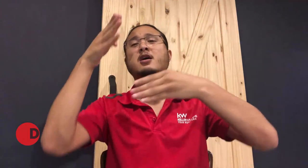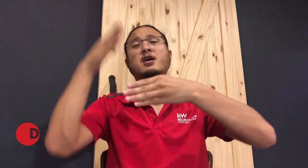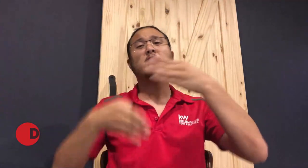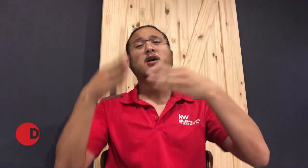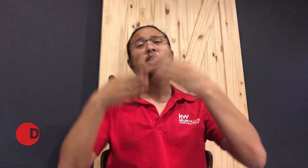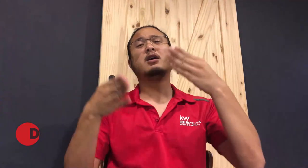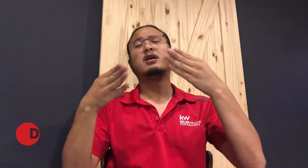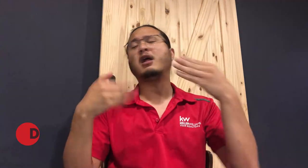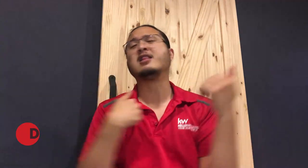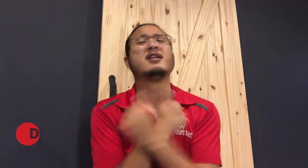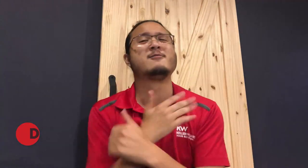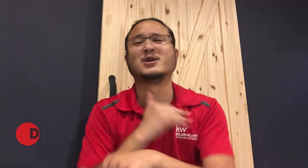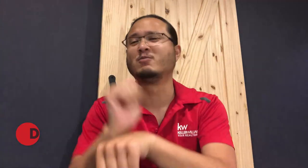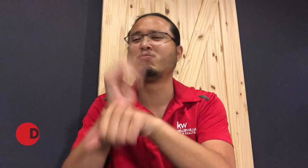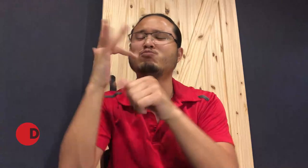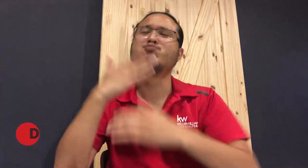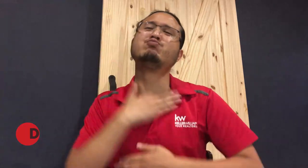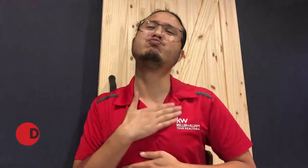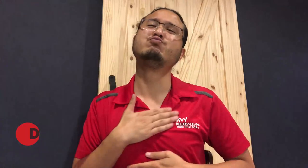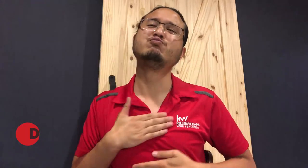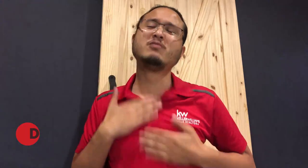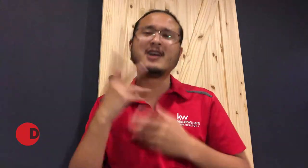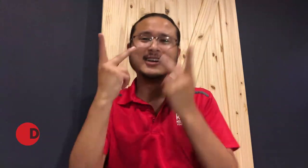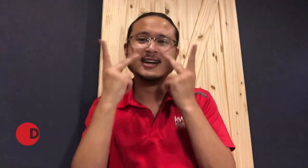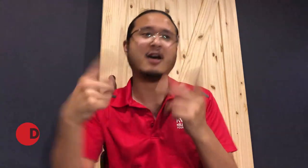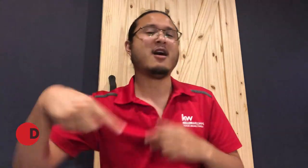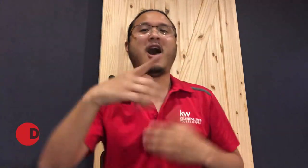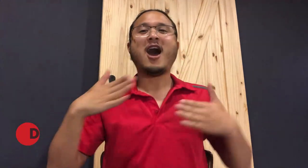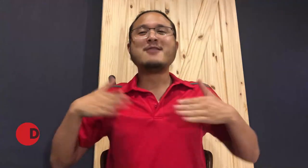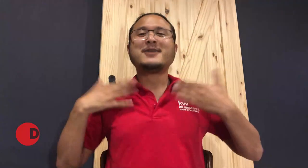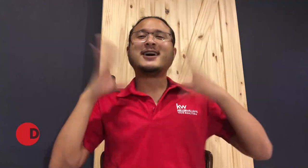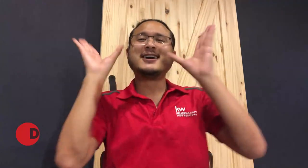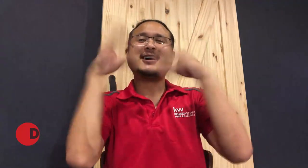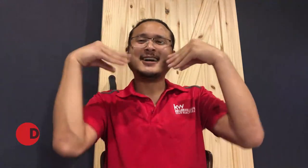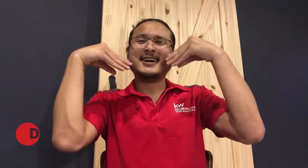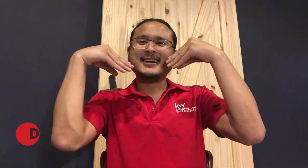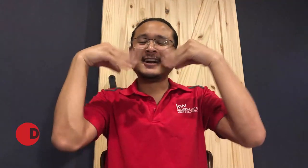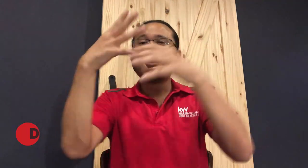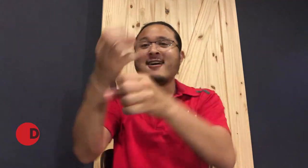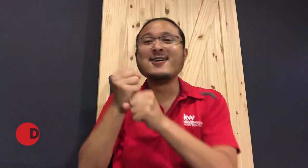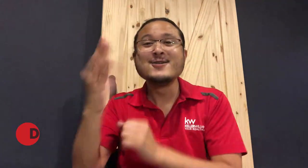But in the end, I love my job because I enjoy seeing happy customers get keys to